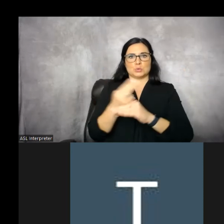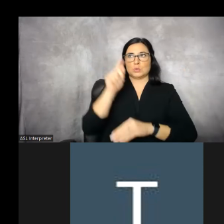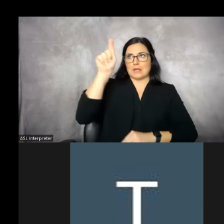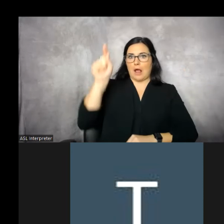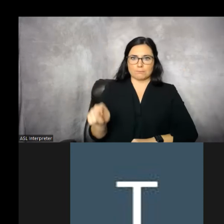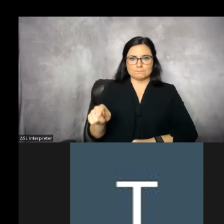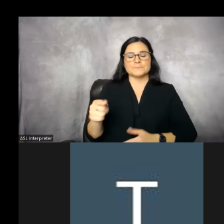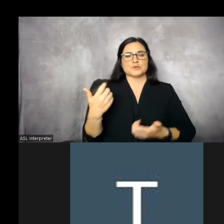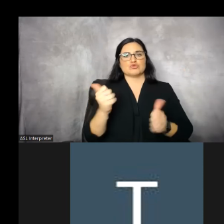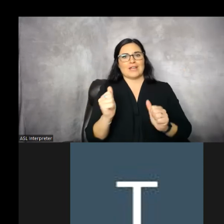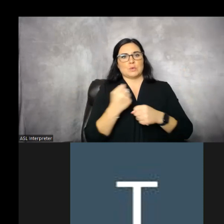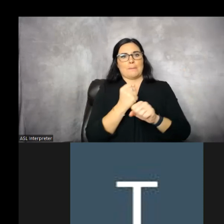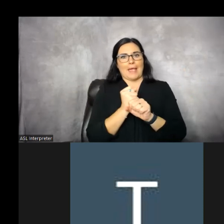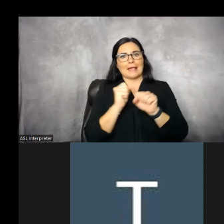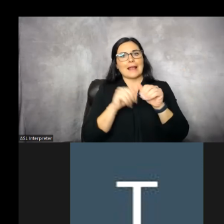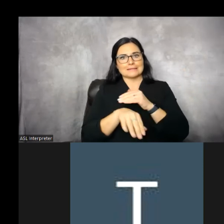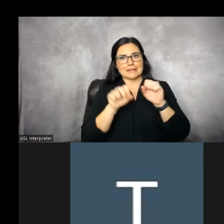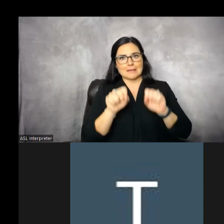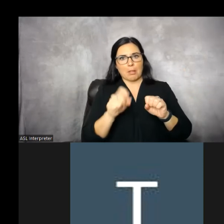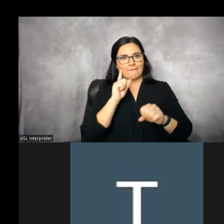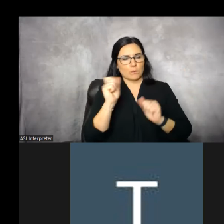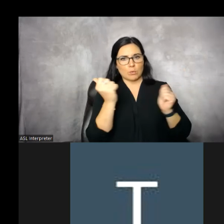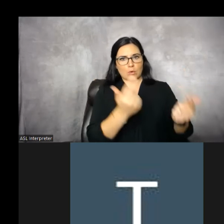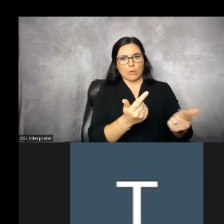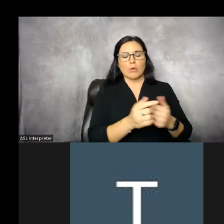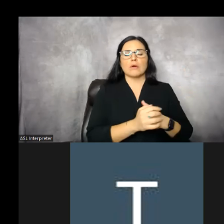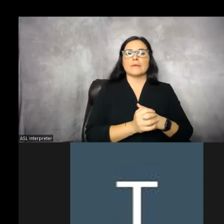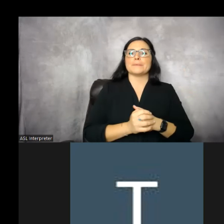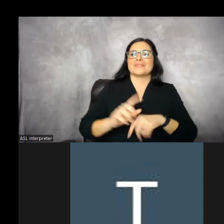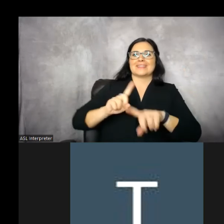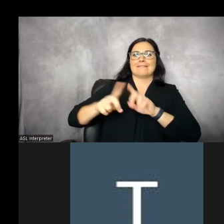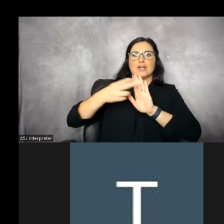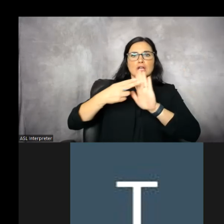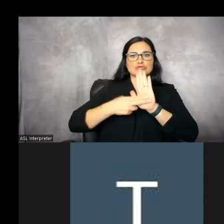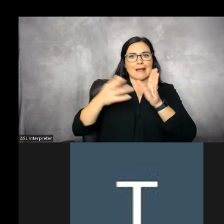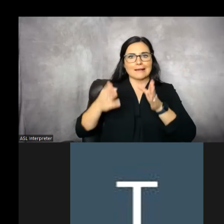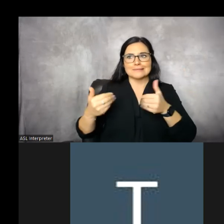of either aggregate buys or contracts that are made available to the colleges.